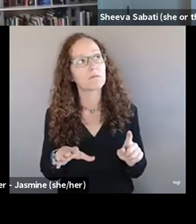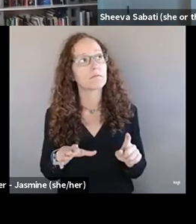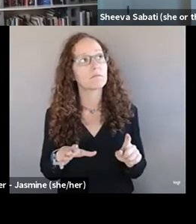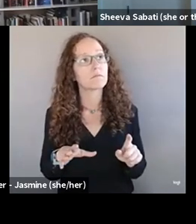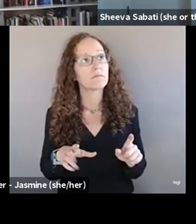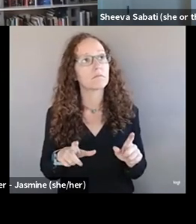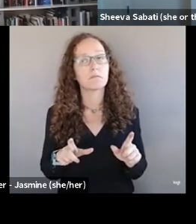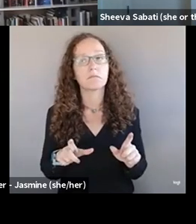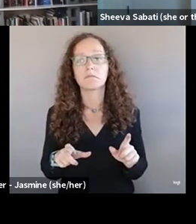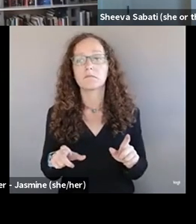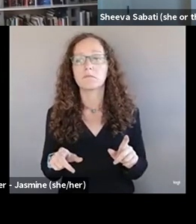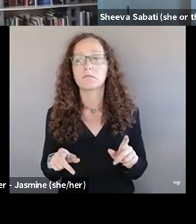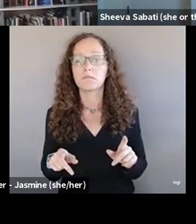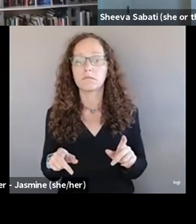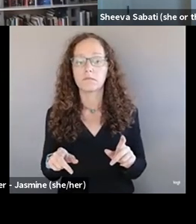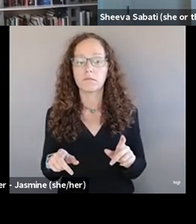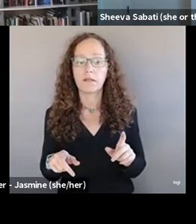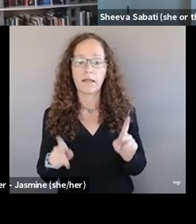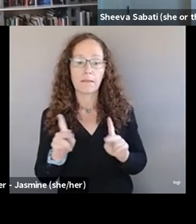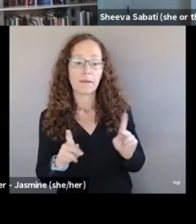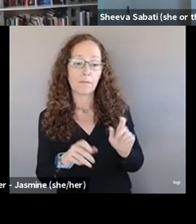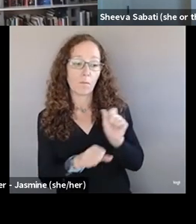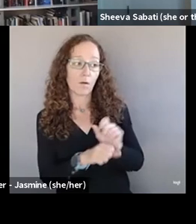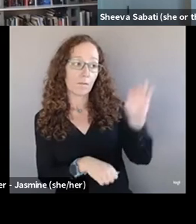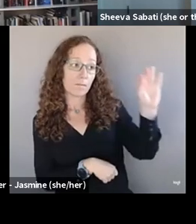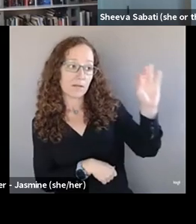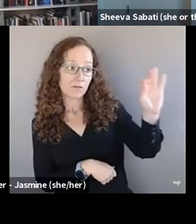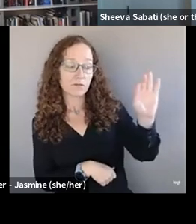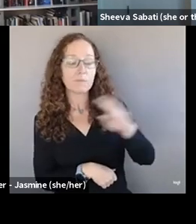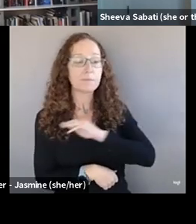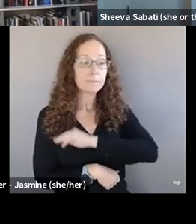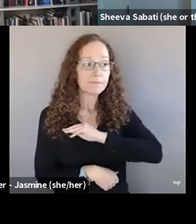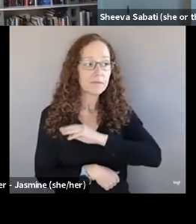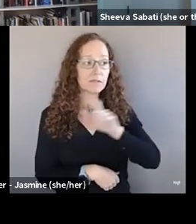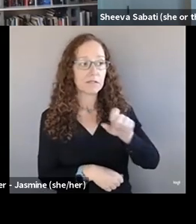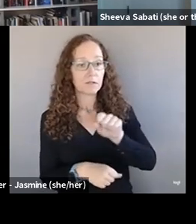the work of the nap ministry right thinking about Trisha her,